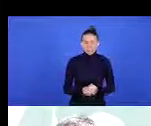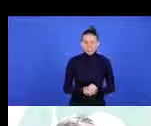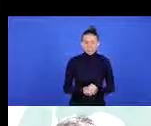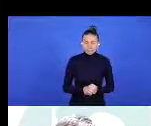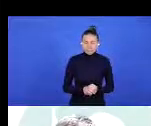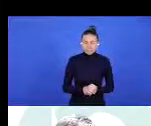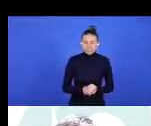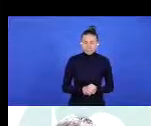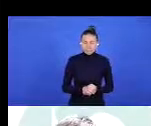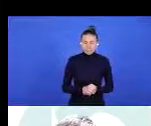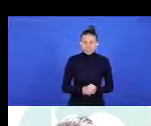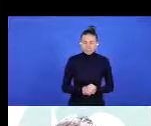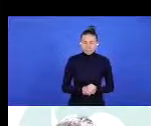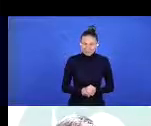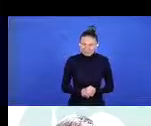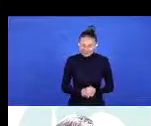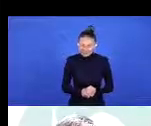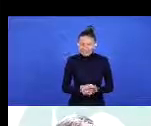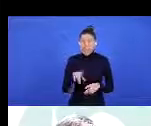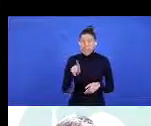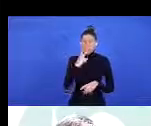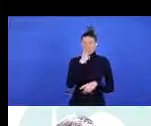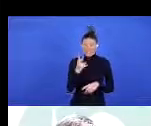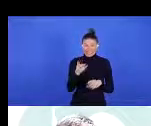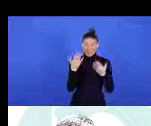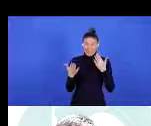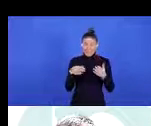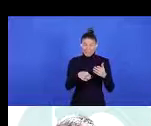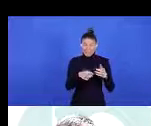for me.